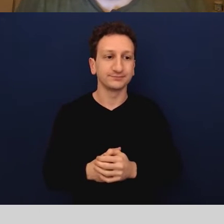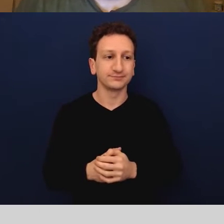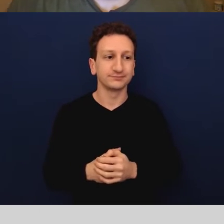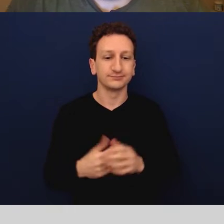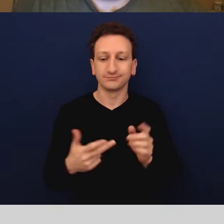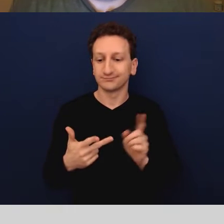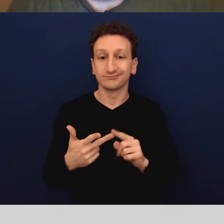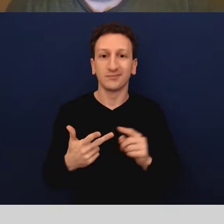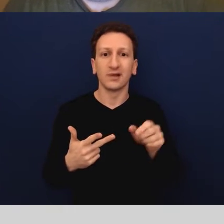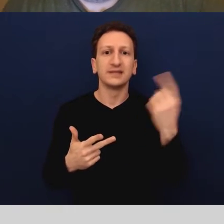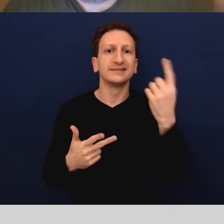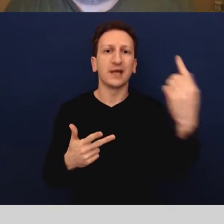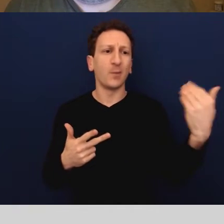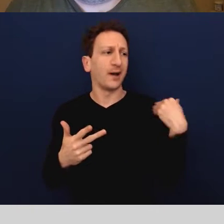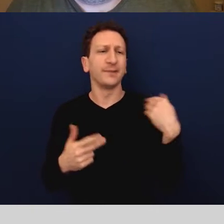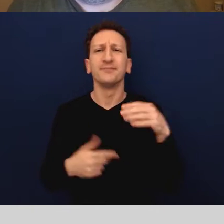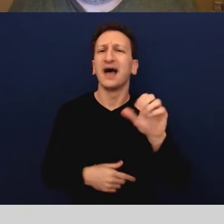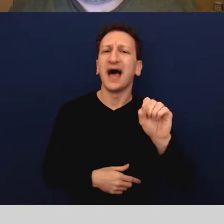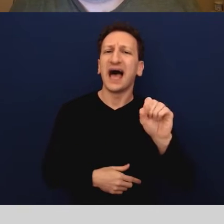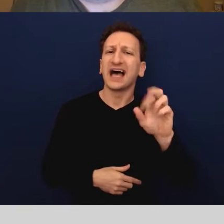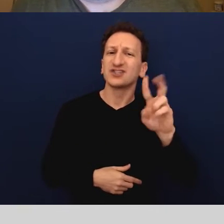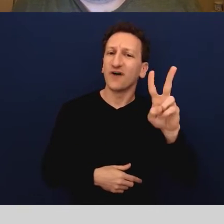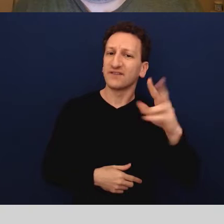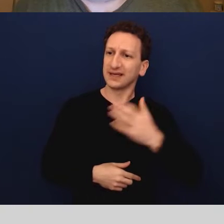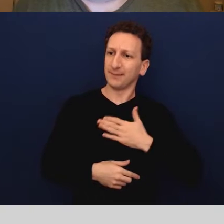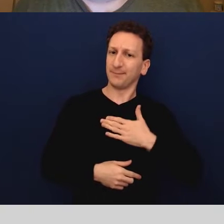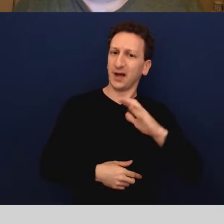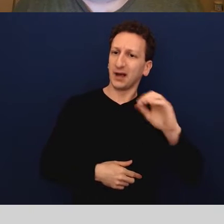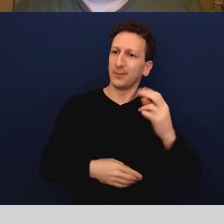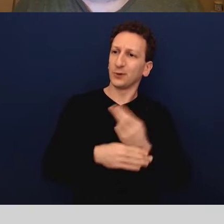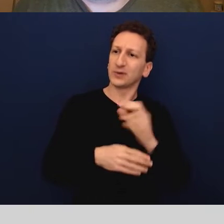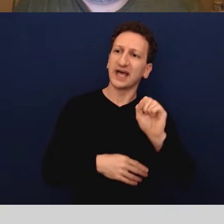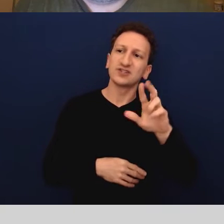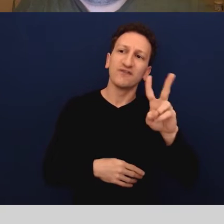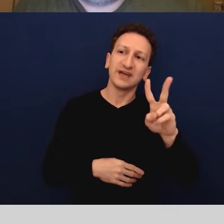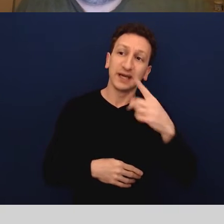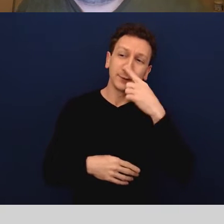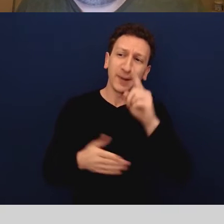Can you look up the record in an SRV, DNS and connect to that?